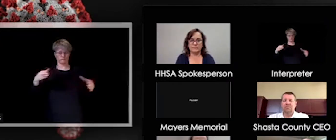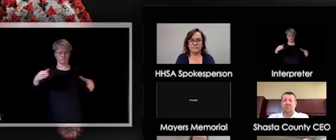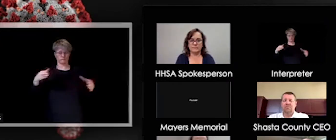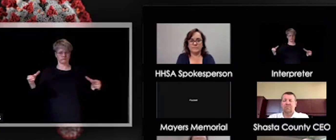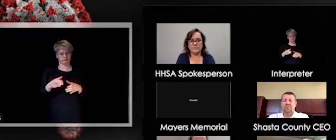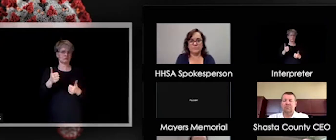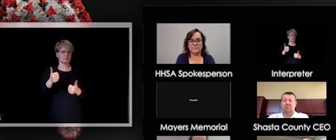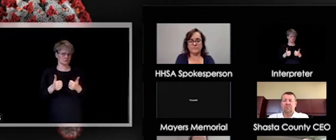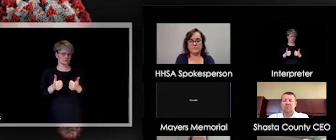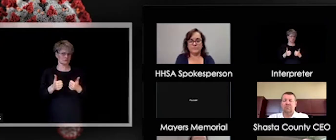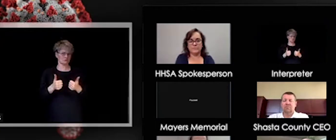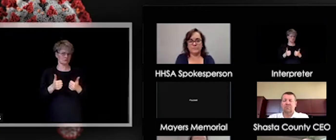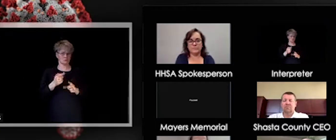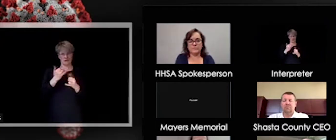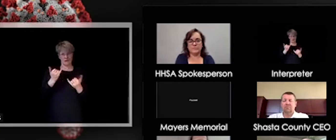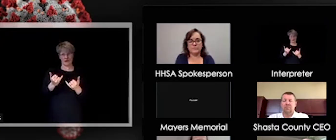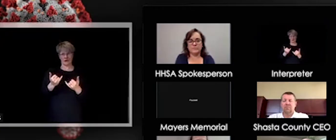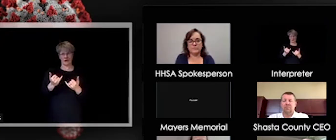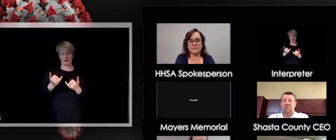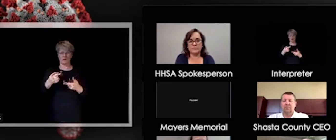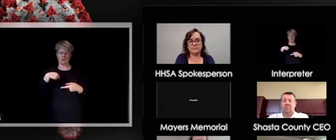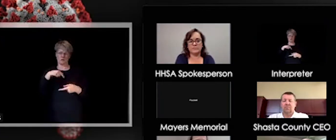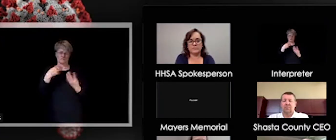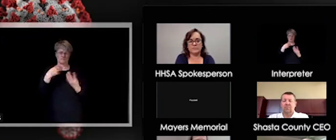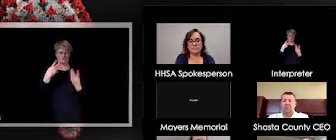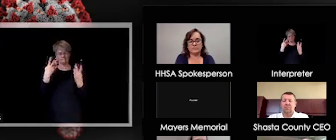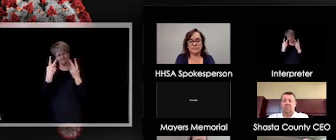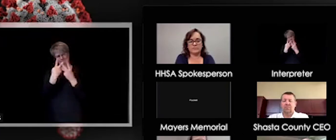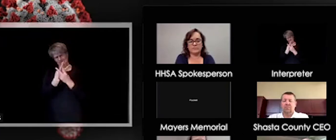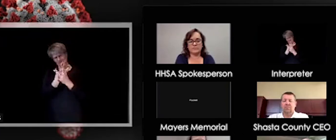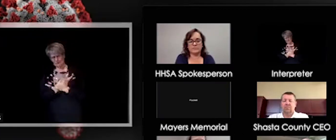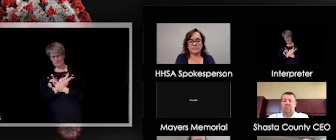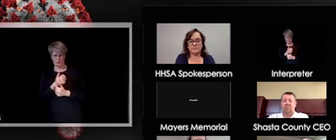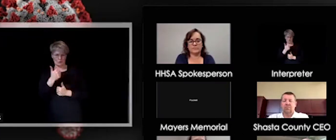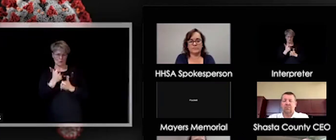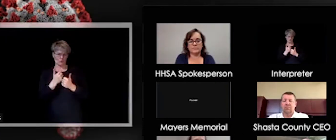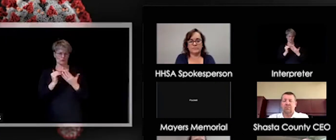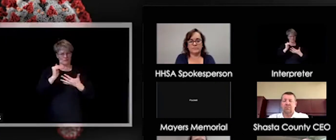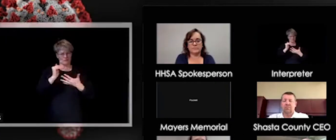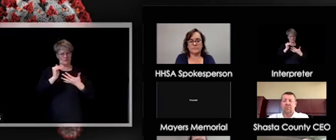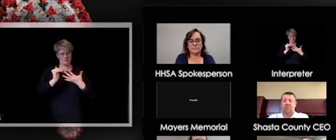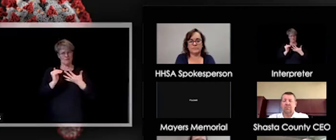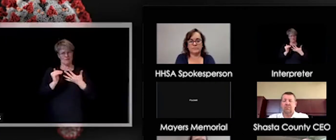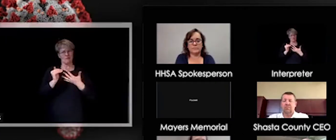of flushing out how we determine which level we’re at and then our plan is to have some